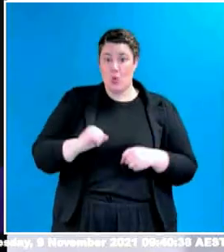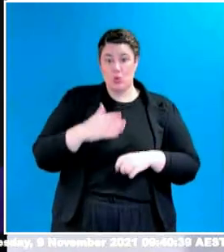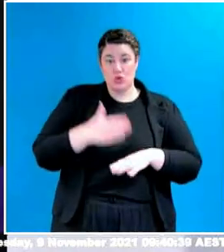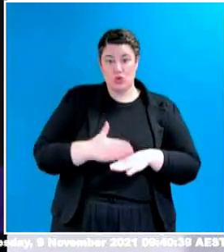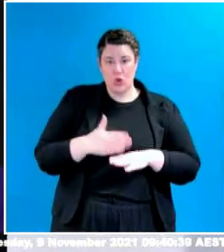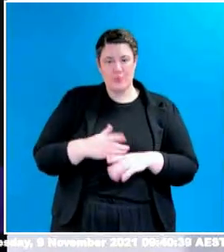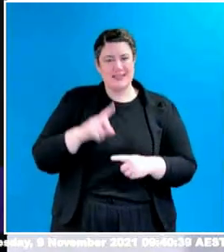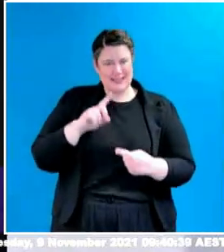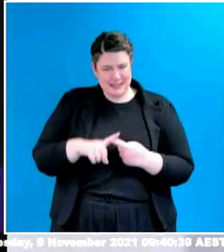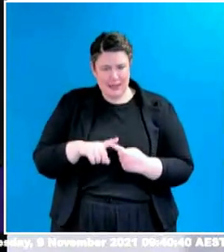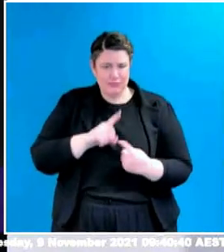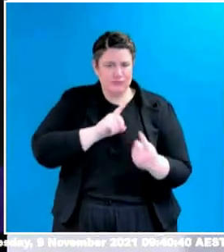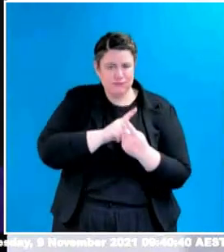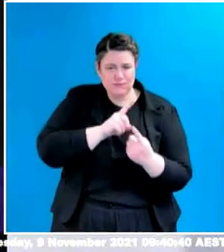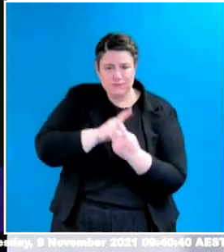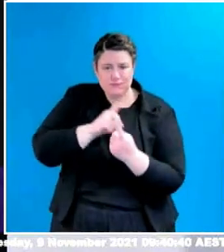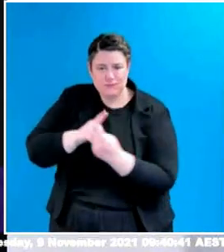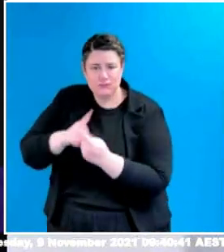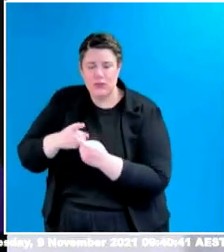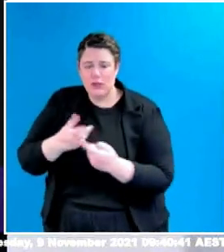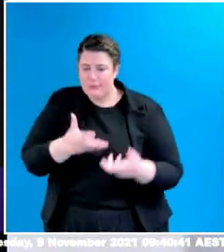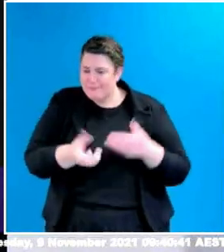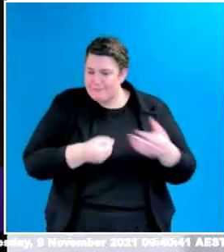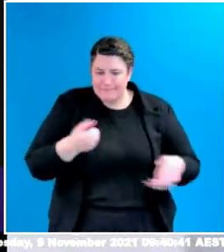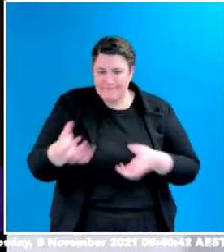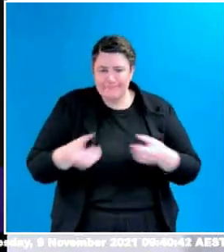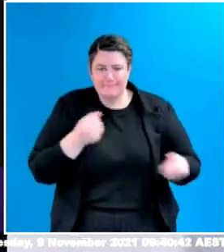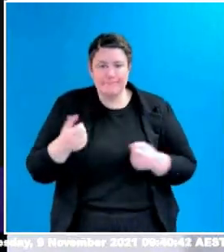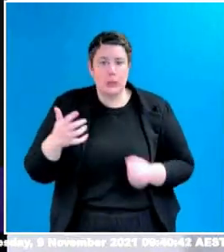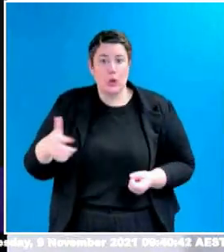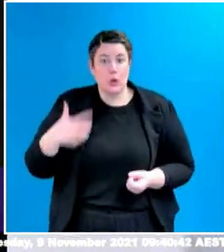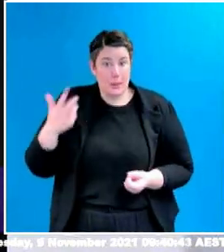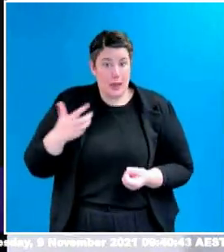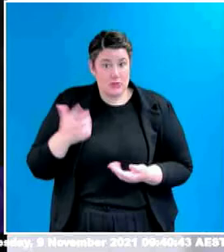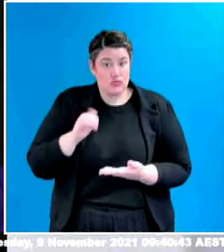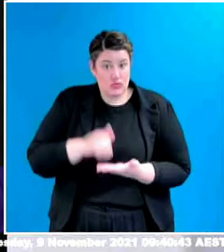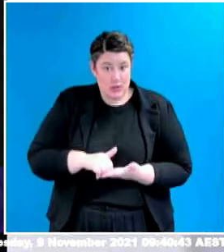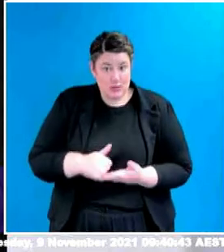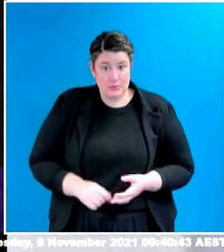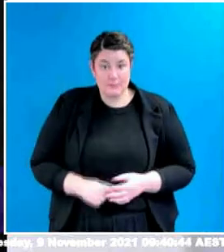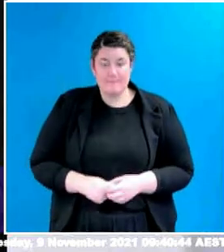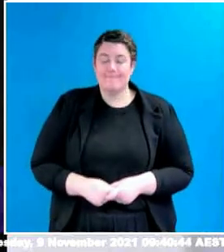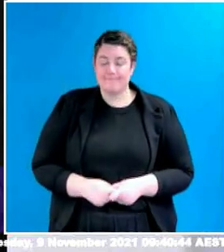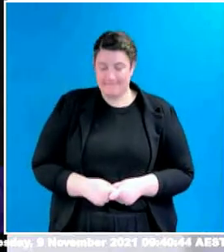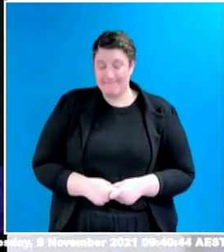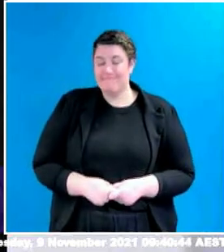frontline role in addressing complaints that come to the Commission? I do.